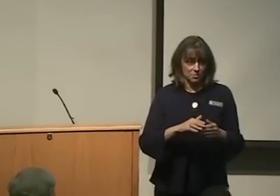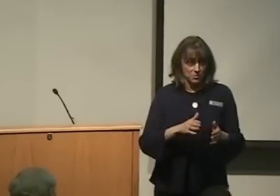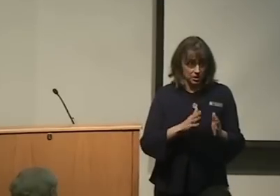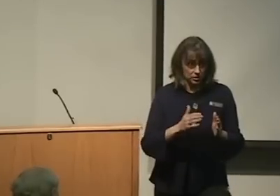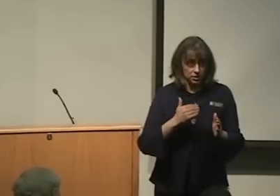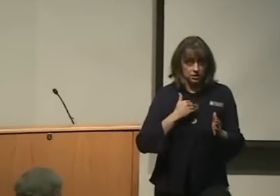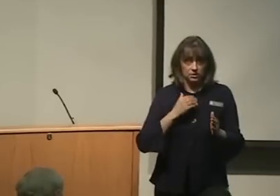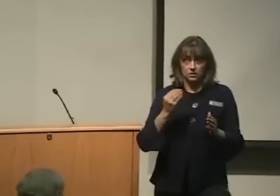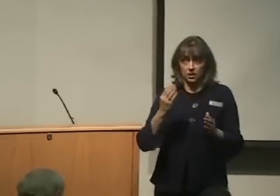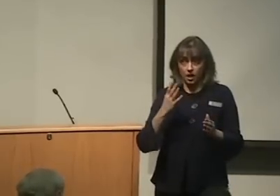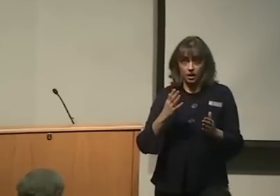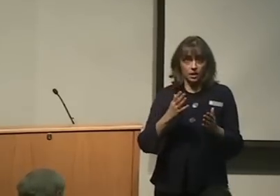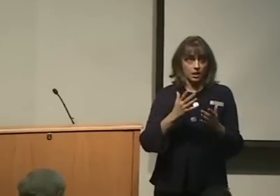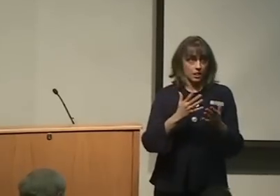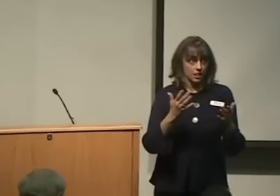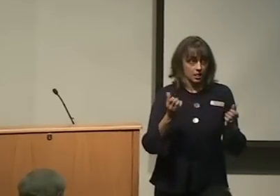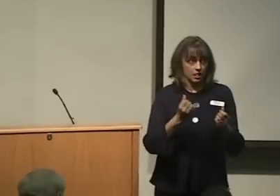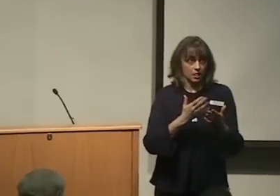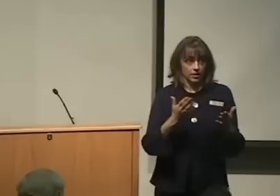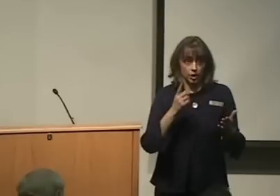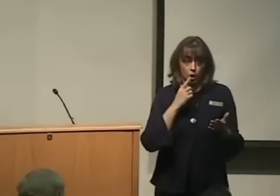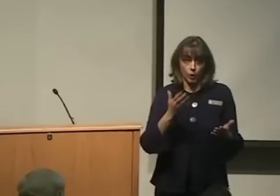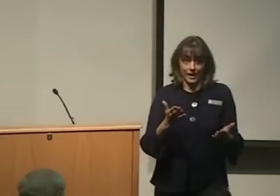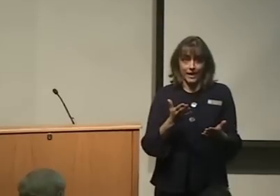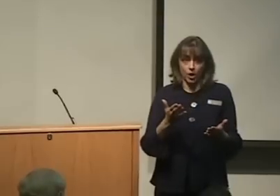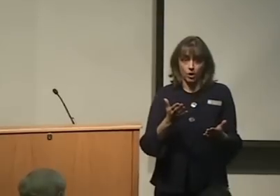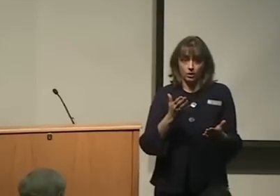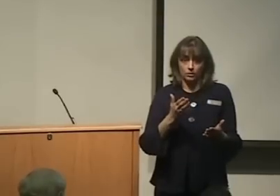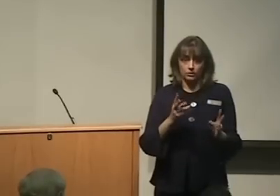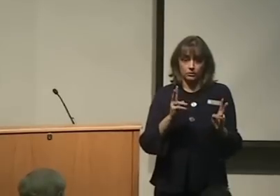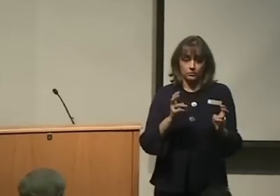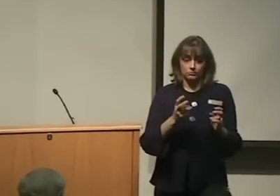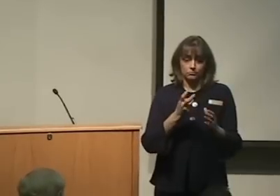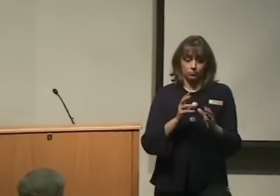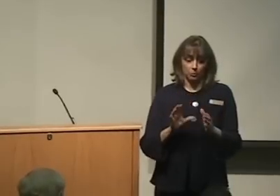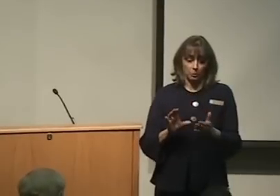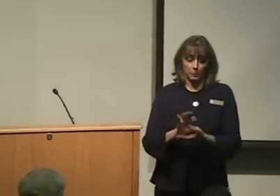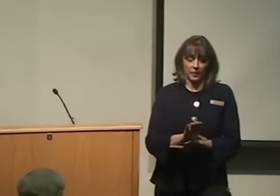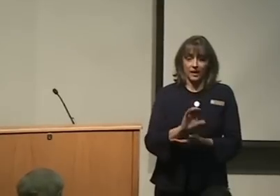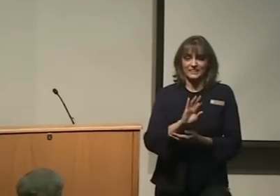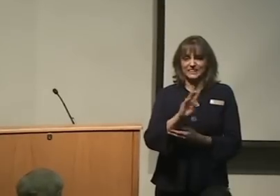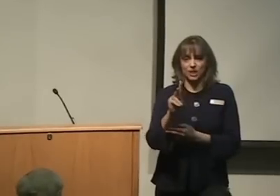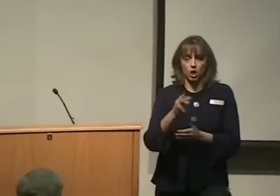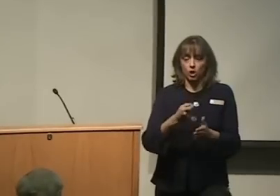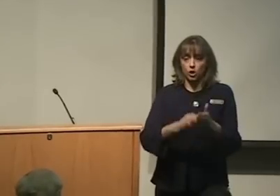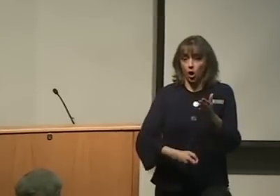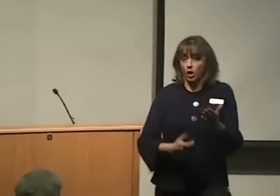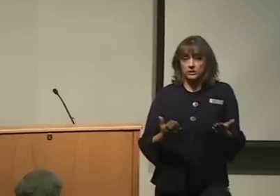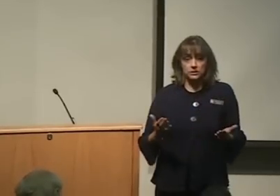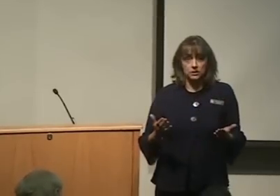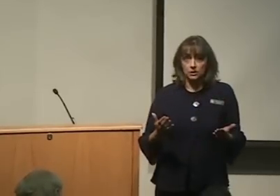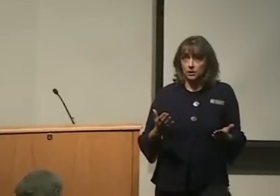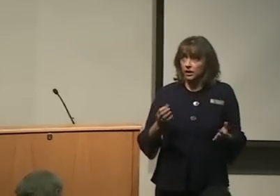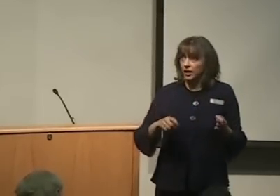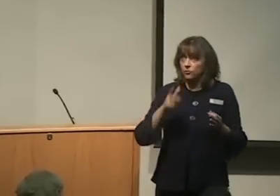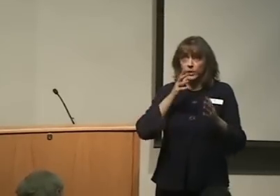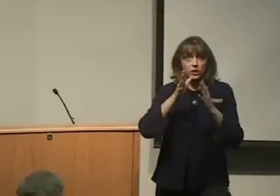Unless we're going to tear it all down and go totally online we are always going to be more expensive. Infinitely more expensive.